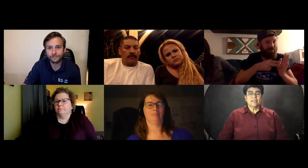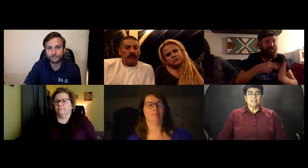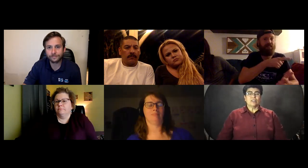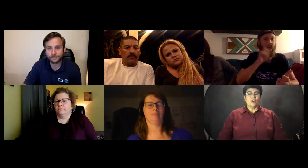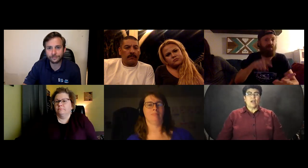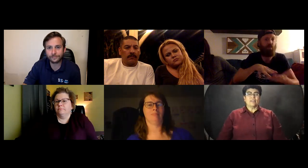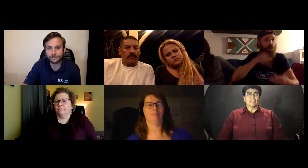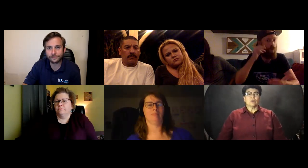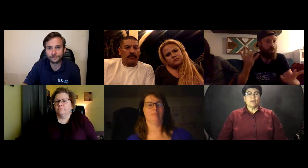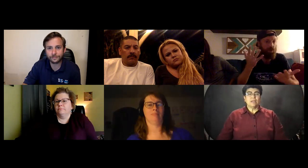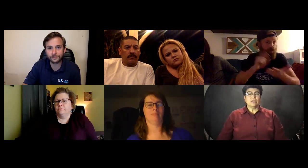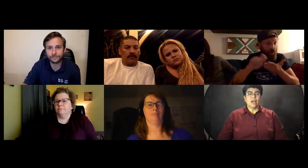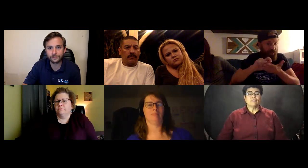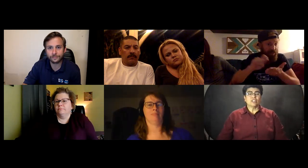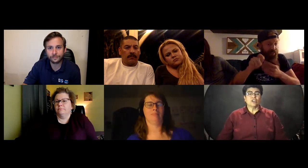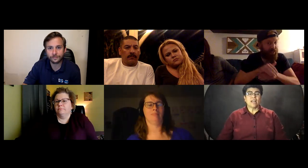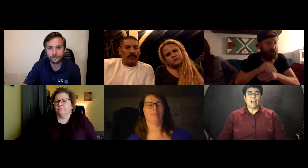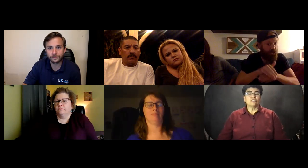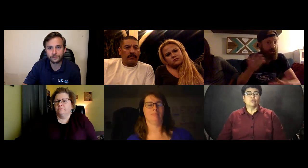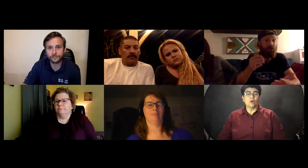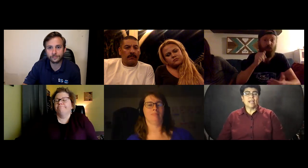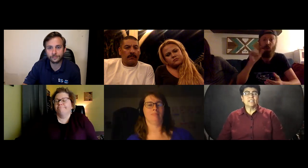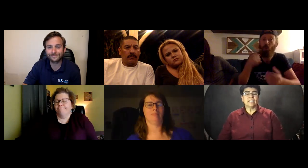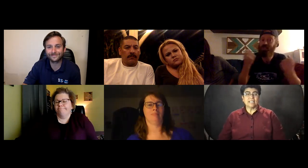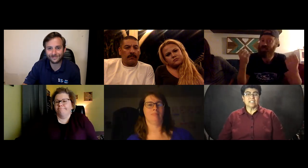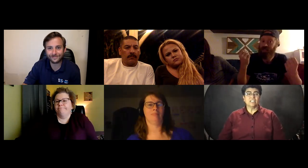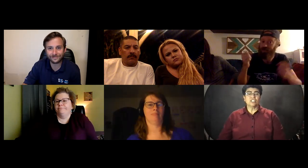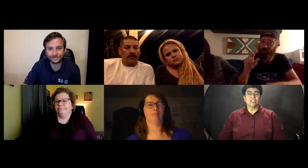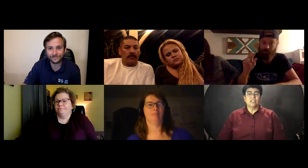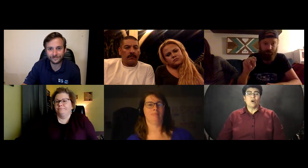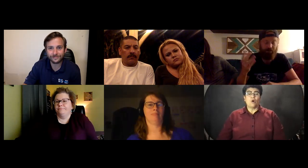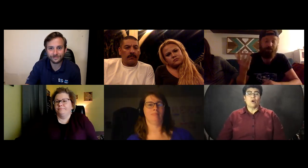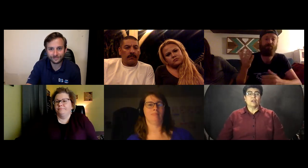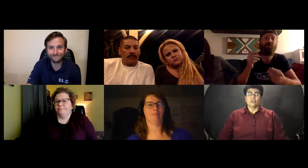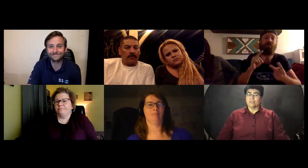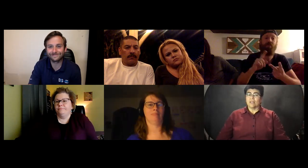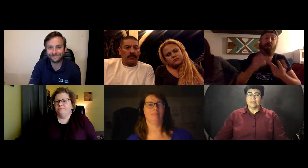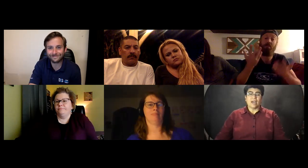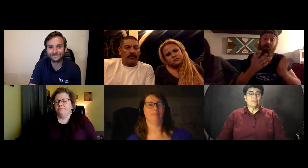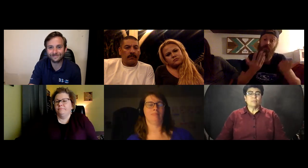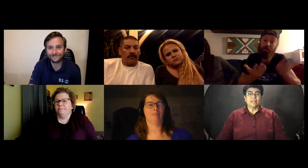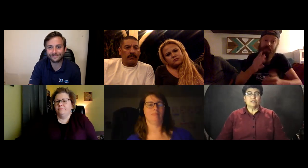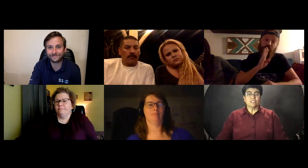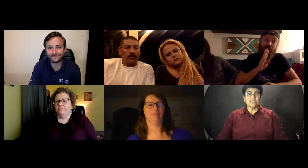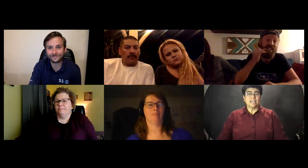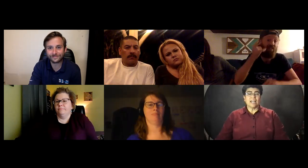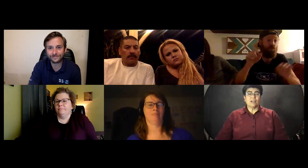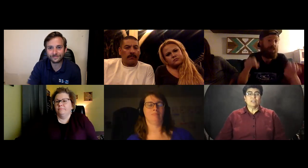you know and that's what i mean you have to learn how to write english or you not everybody uses sign